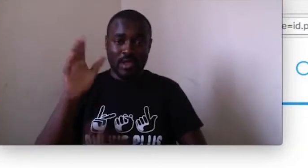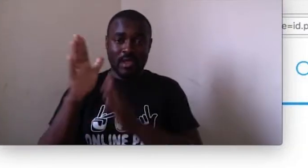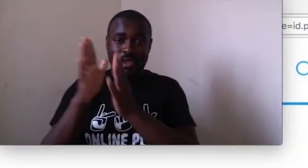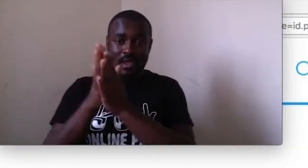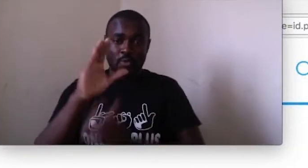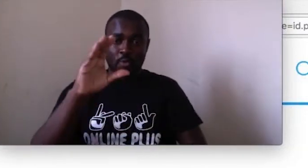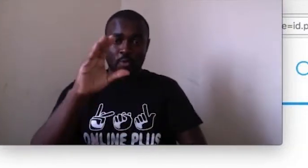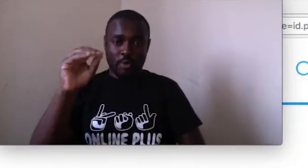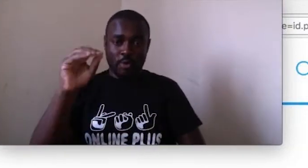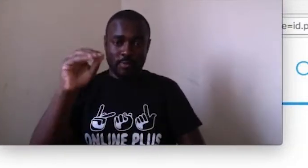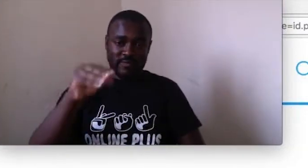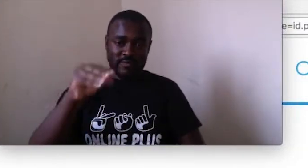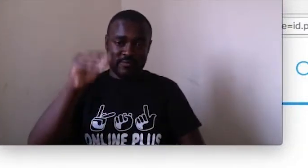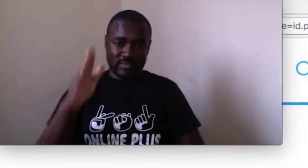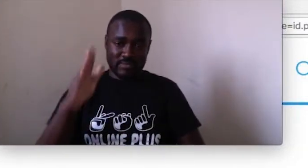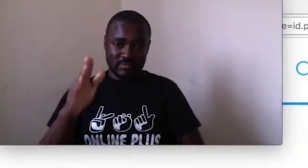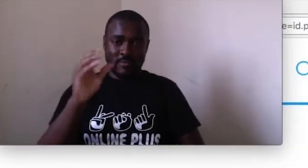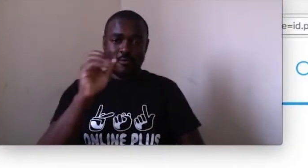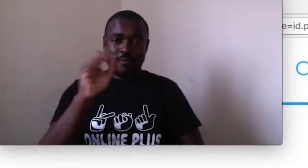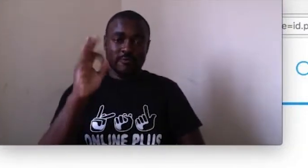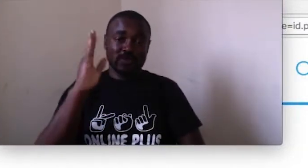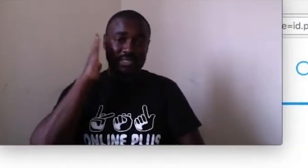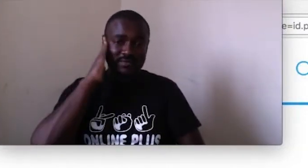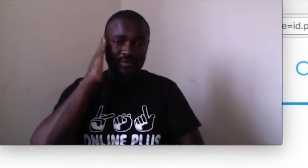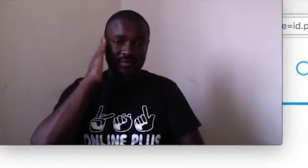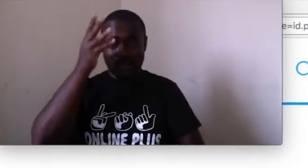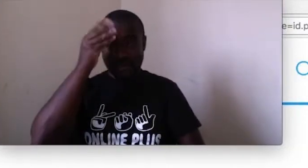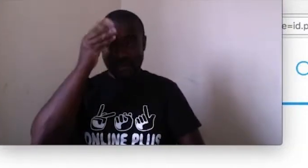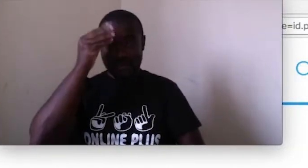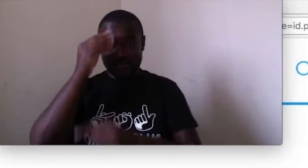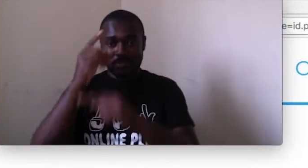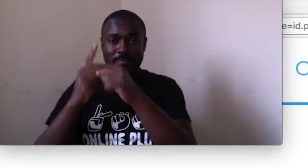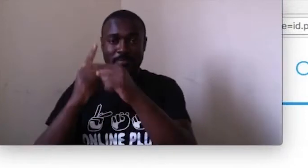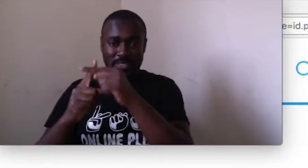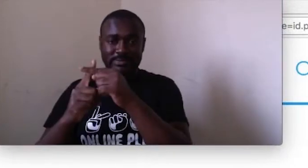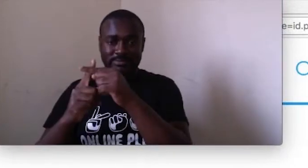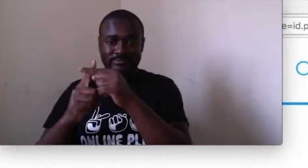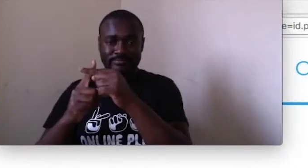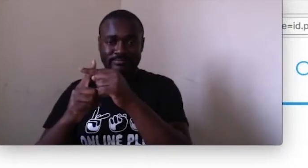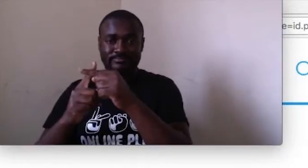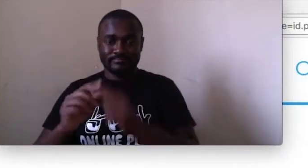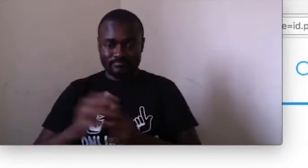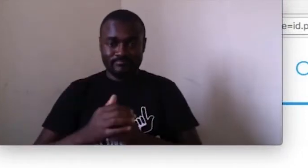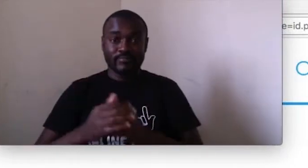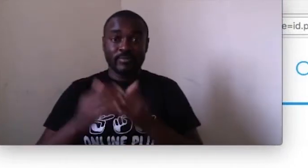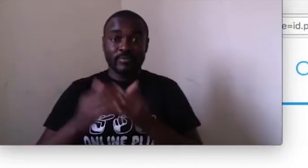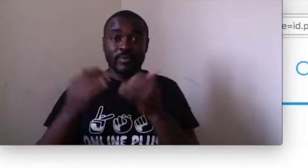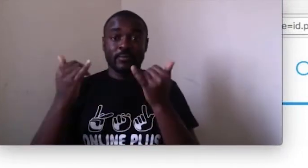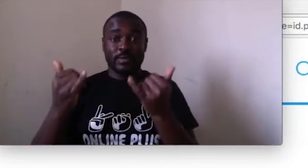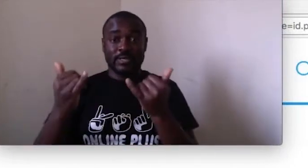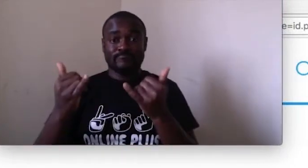I am the CEO and co-founder of a company known as Deaf eLimu Plus